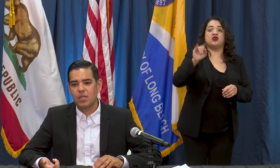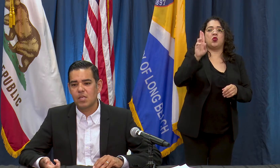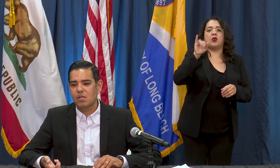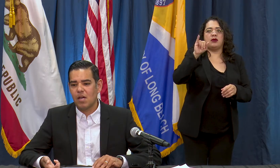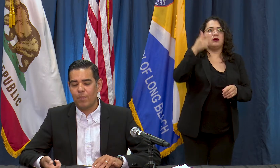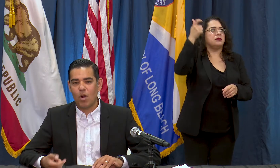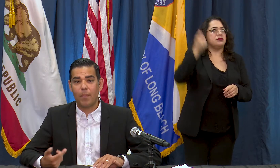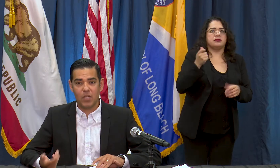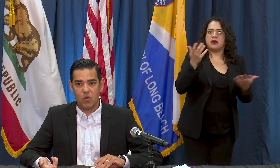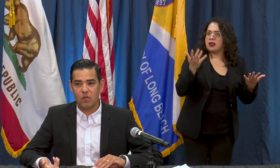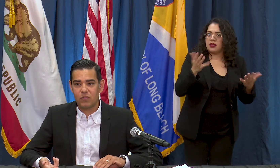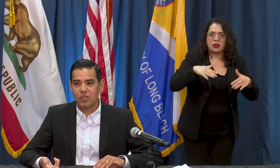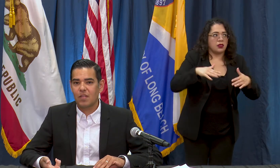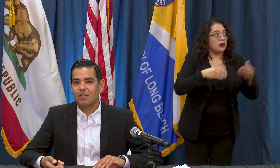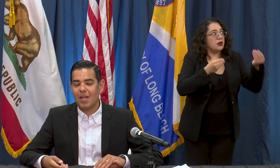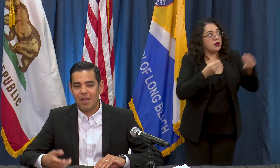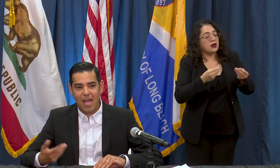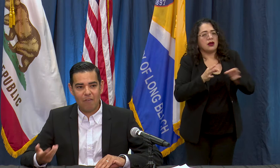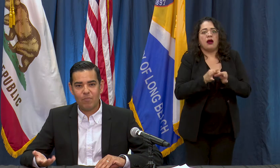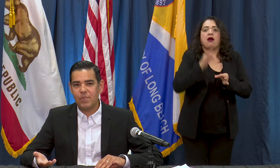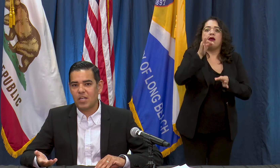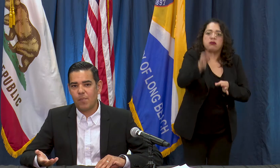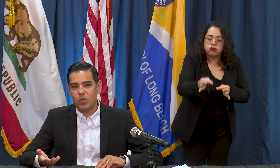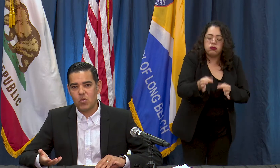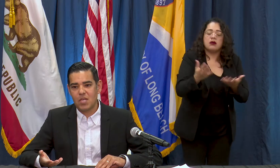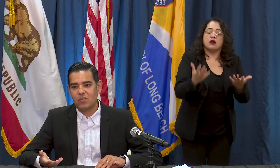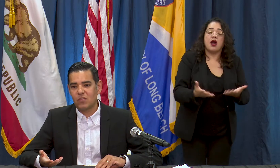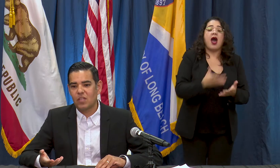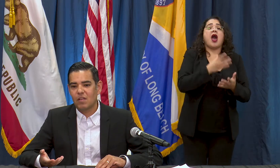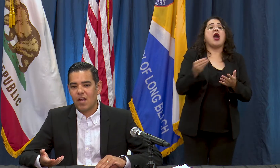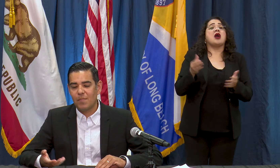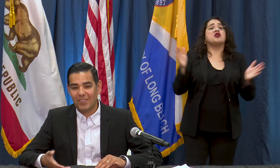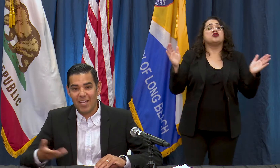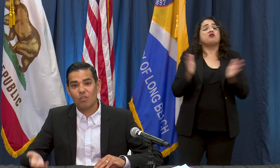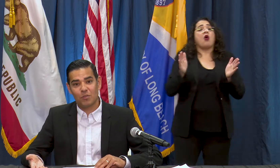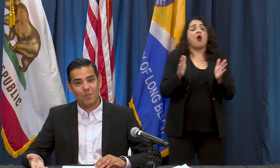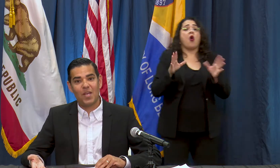property owners that have maybe a couple units that they also need to pay